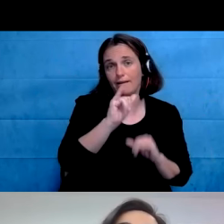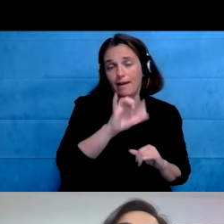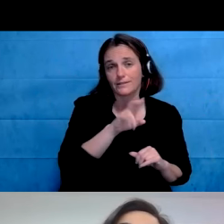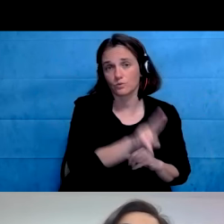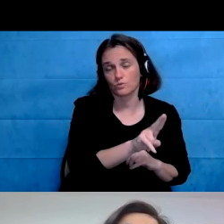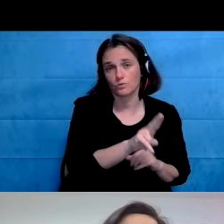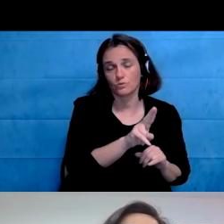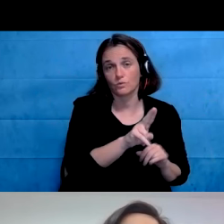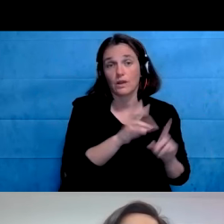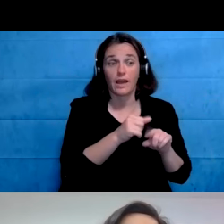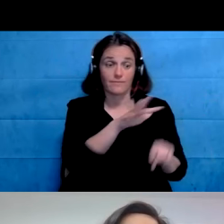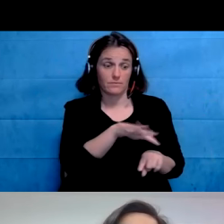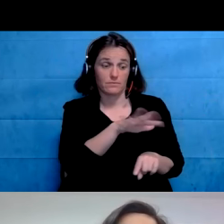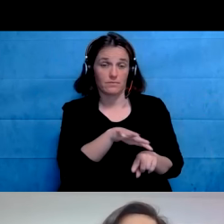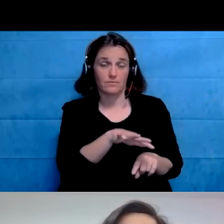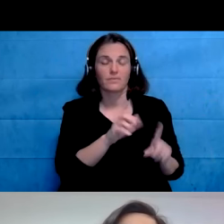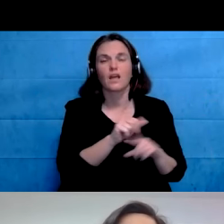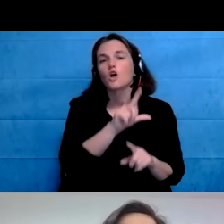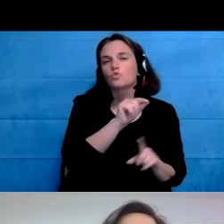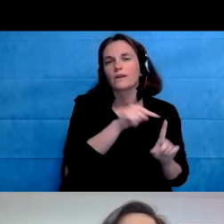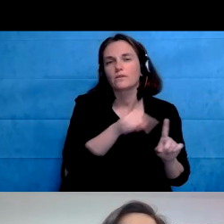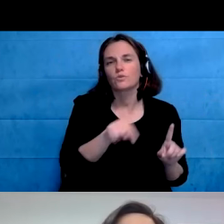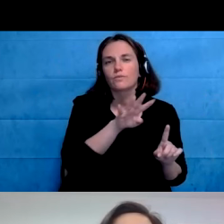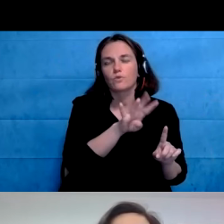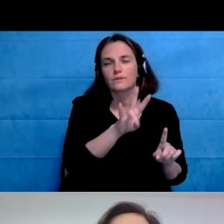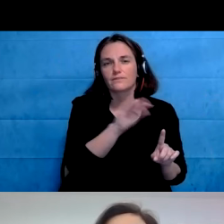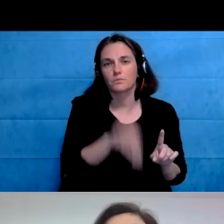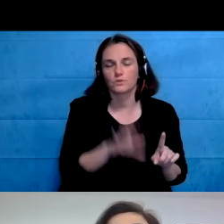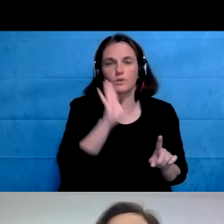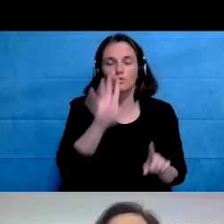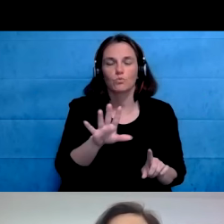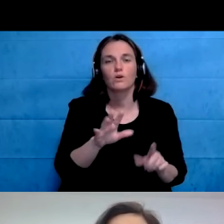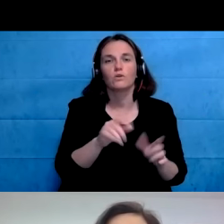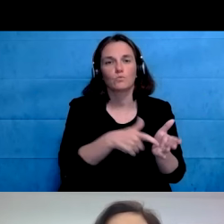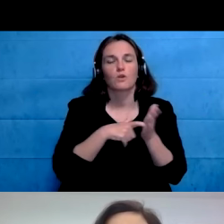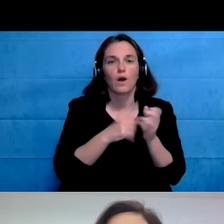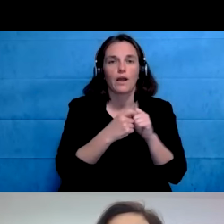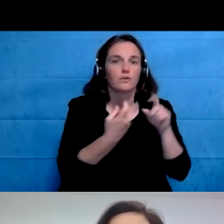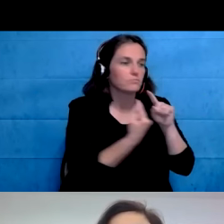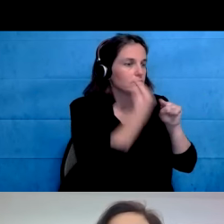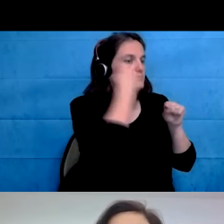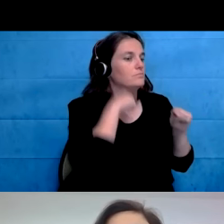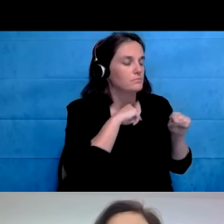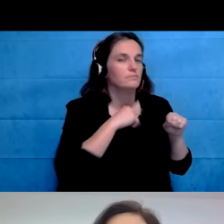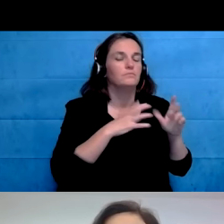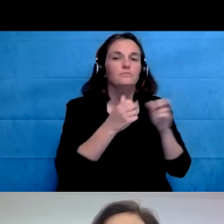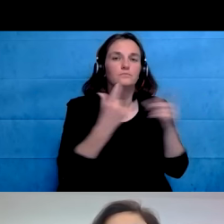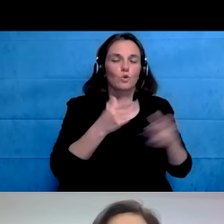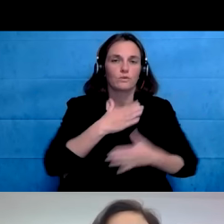and of those patients, 20 to 47% will require mechanical intubation and ventilation. Most of the children will recover,